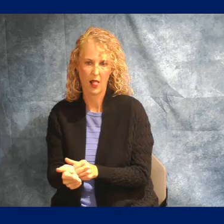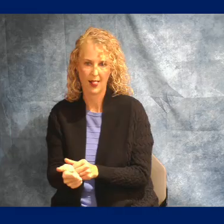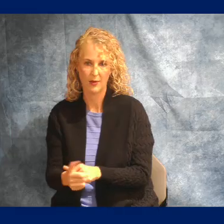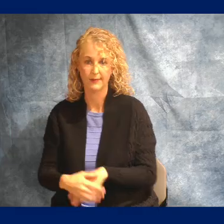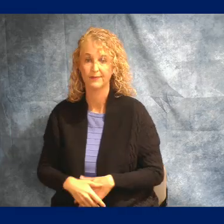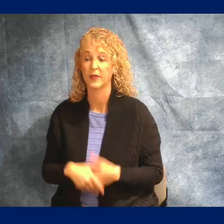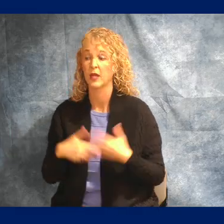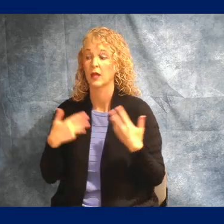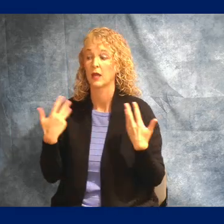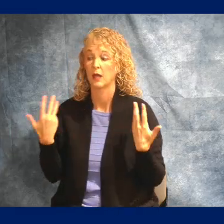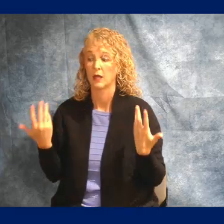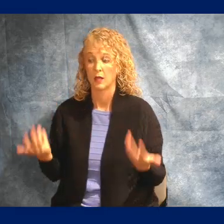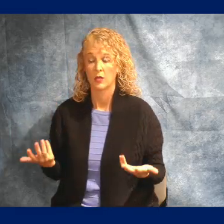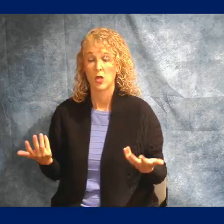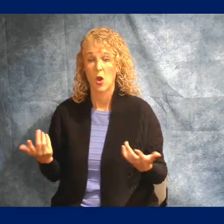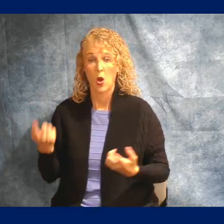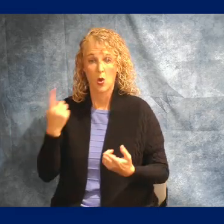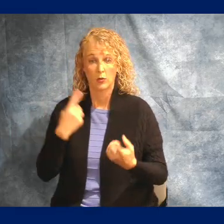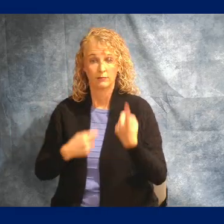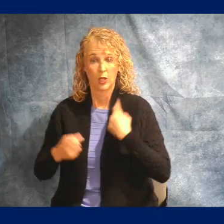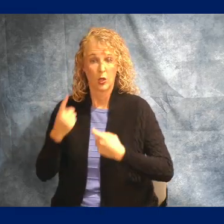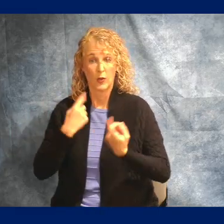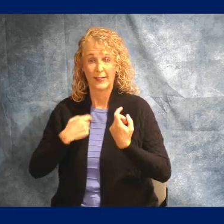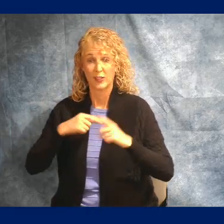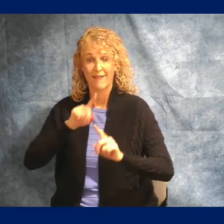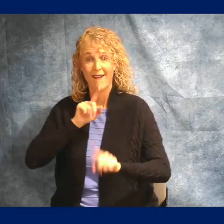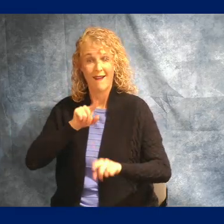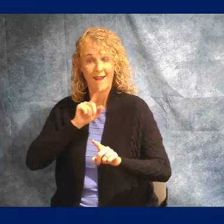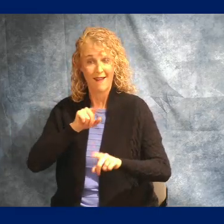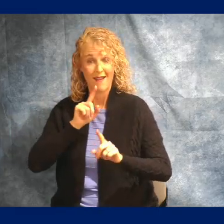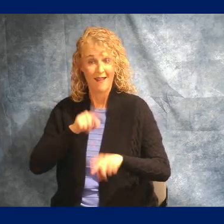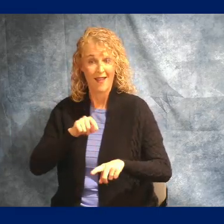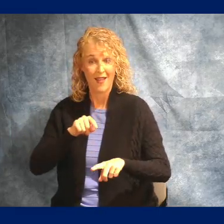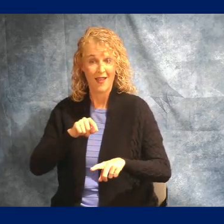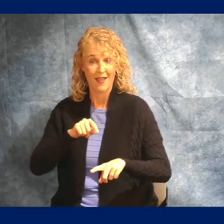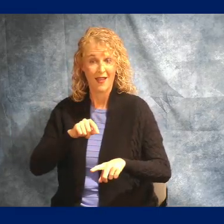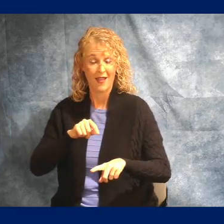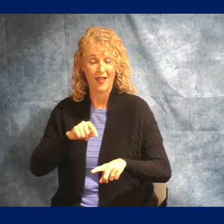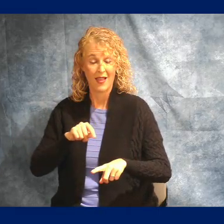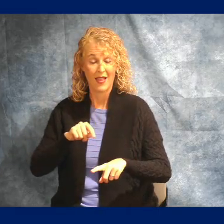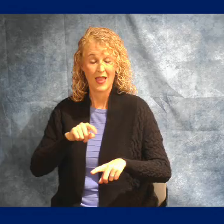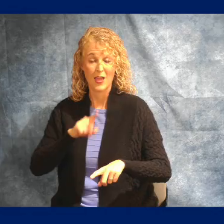if there are any questions I'm happy to answer them. and I want to acknowledge the hard work I'm